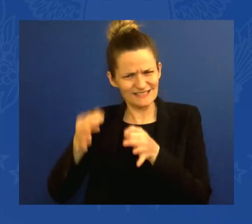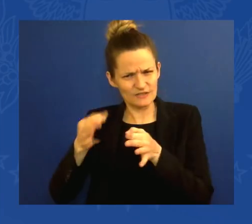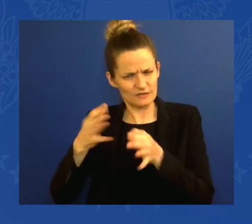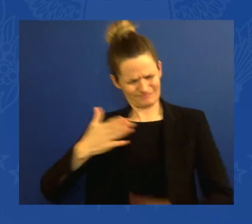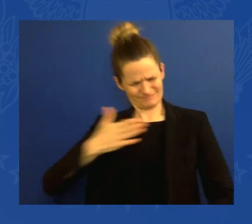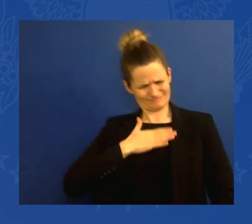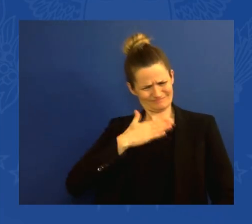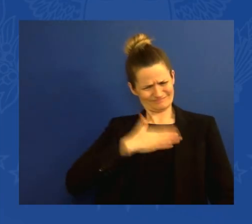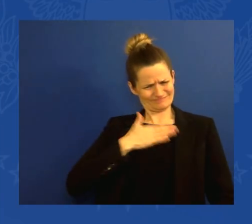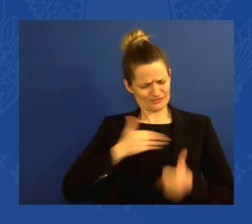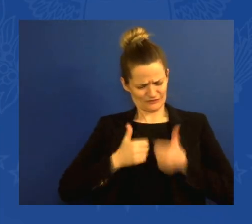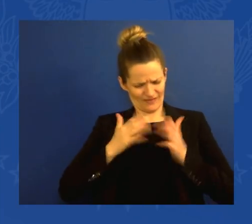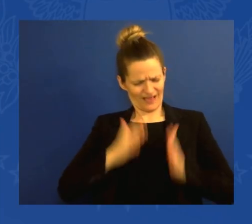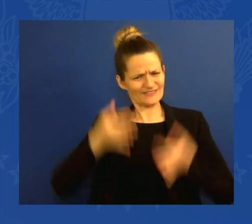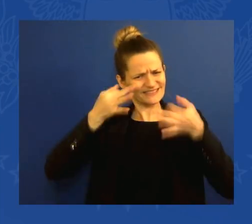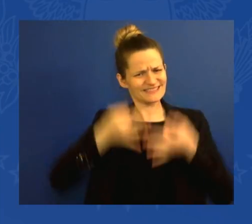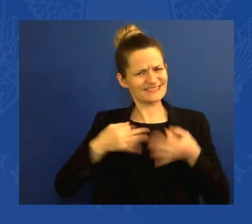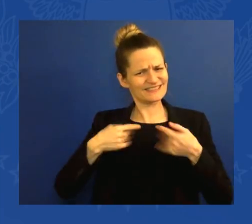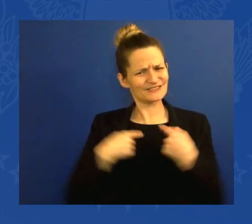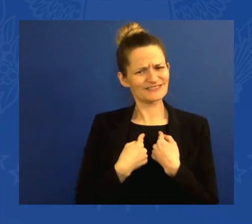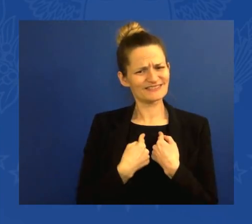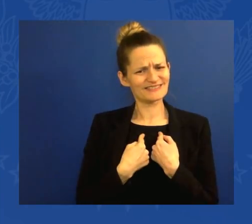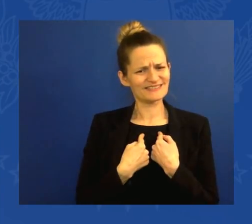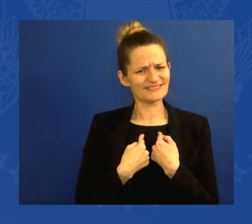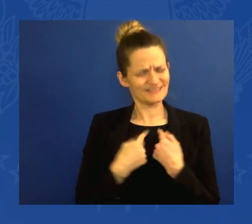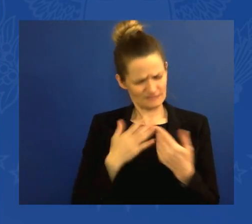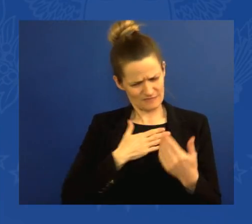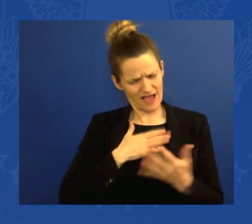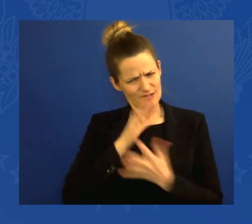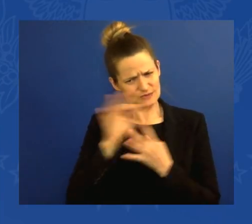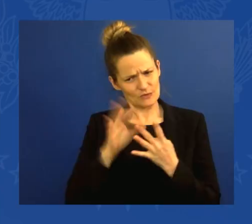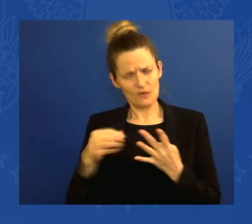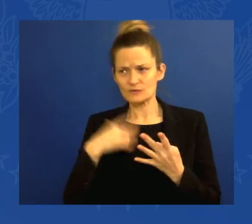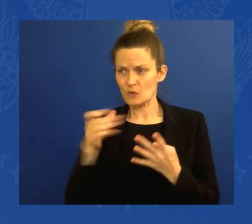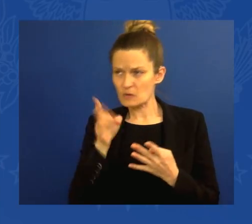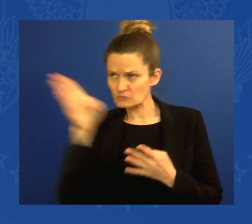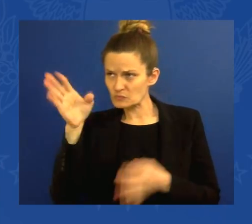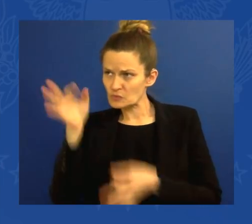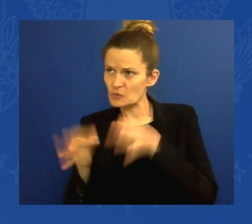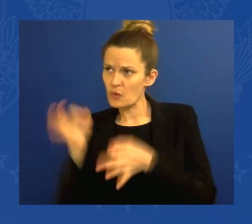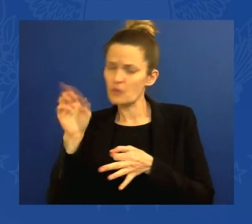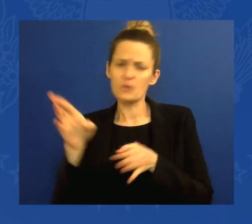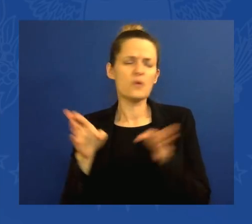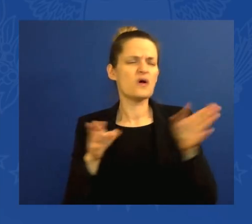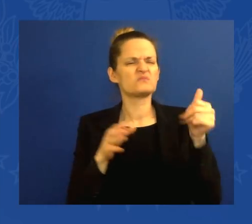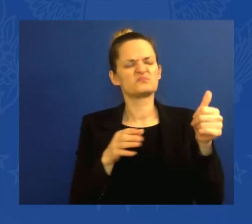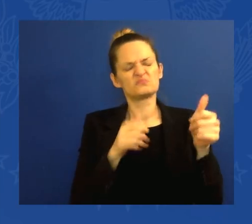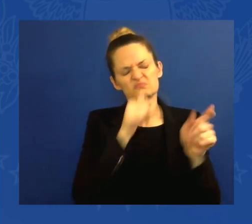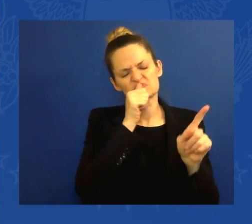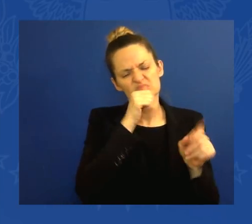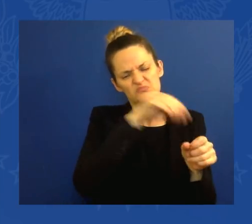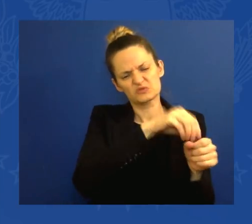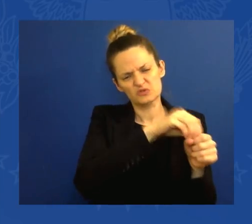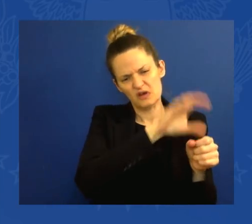I know there's discussion in Congress about whether forced arbitration clauses should also be banned for other kinds of employment